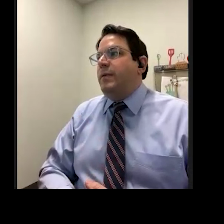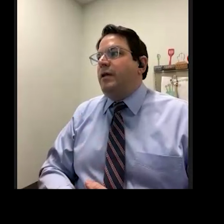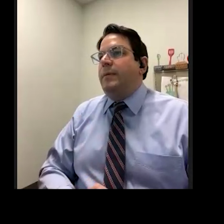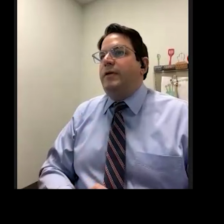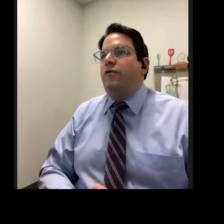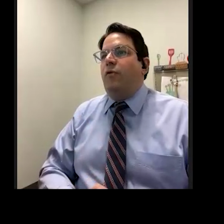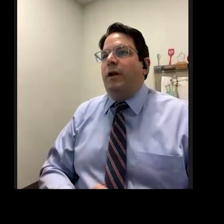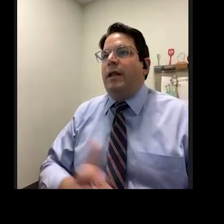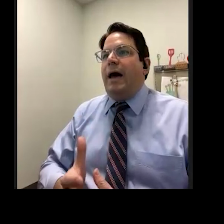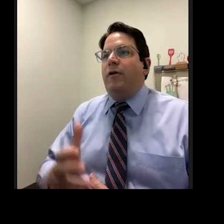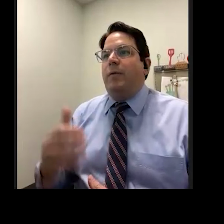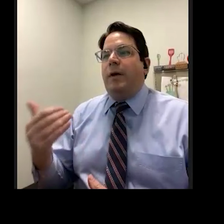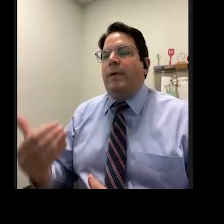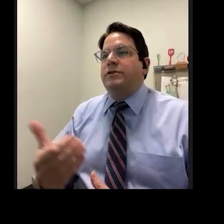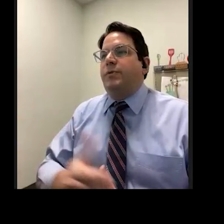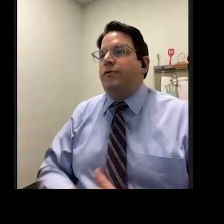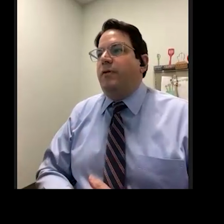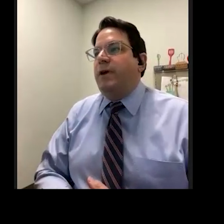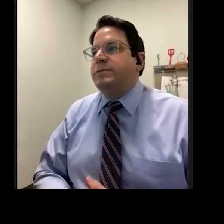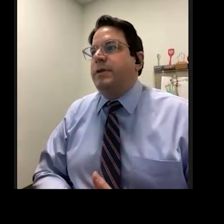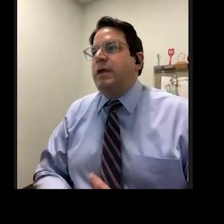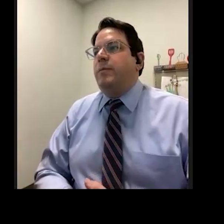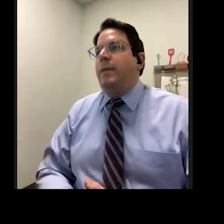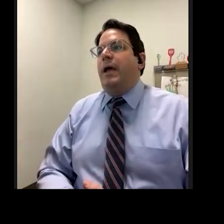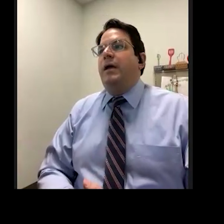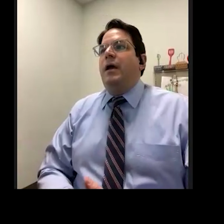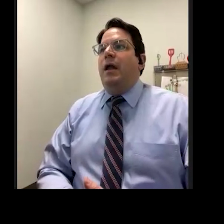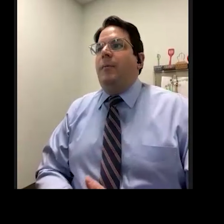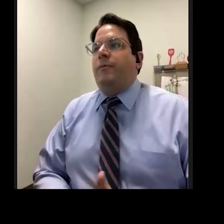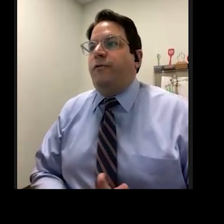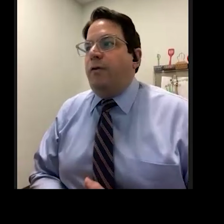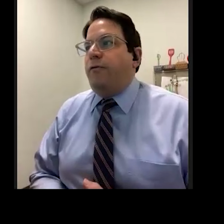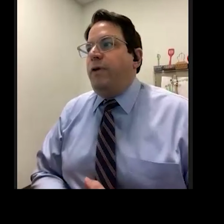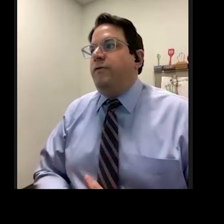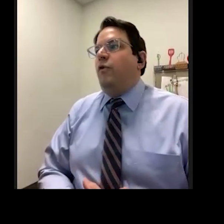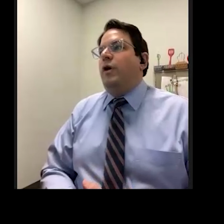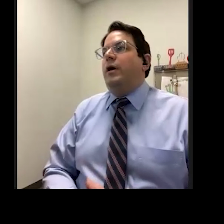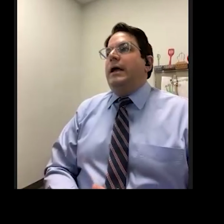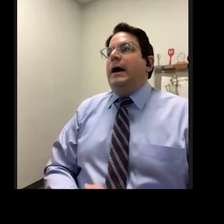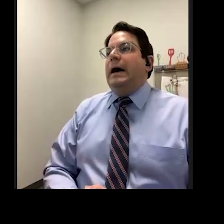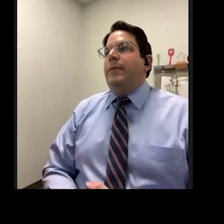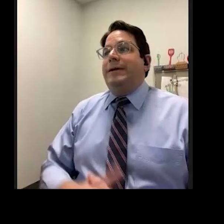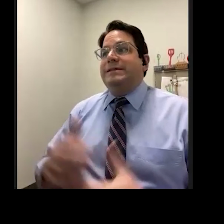They might claim that you've won the lottery, you've become eligible for an investment that an upfront fee for.